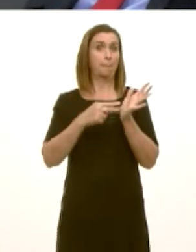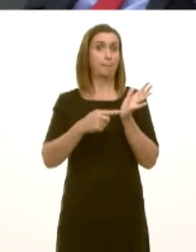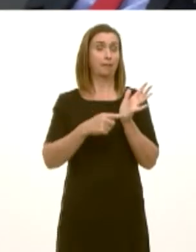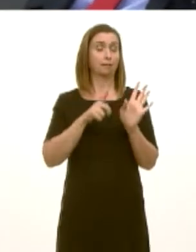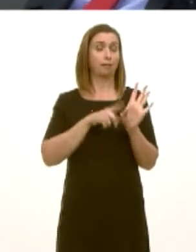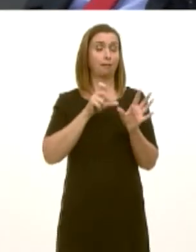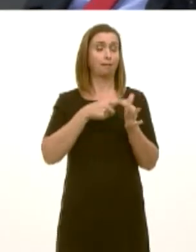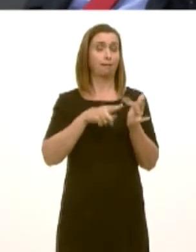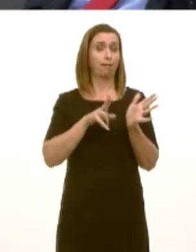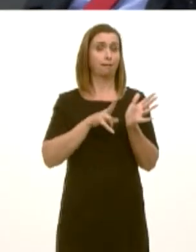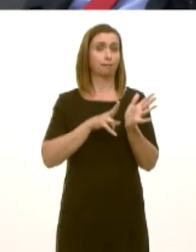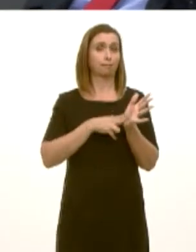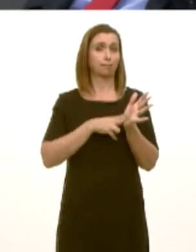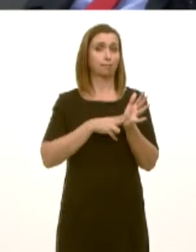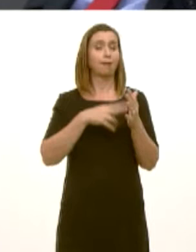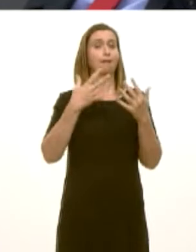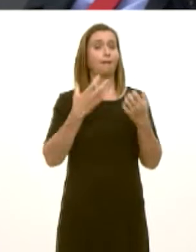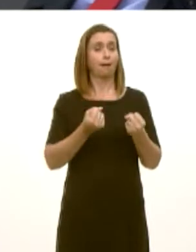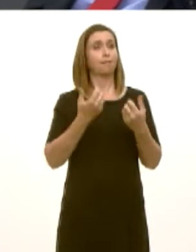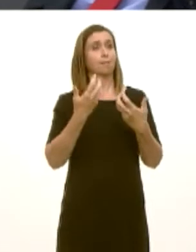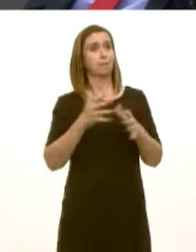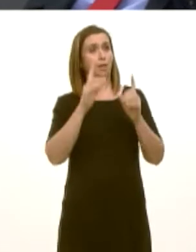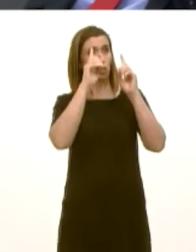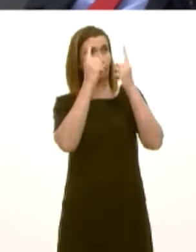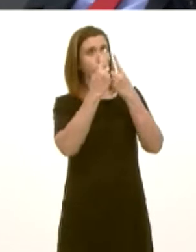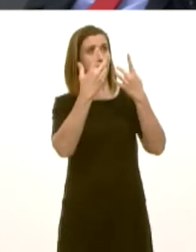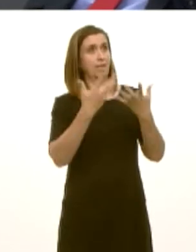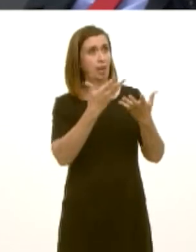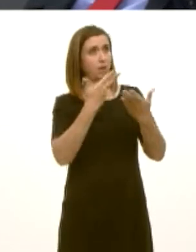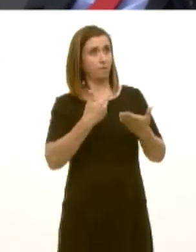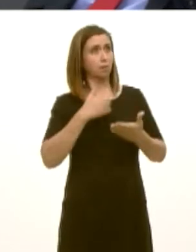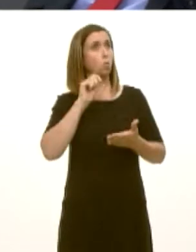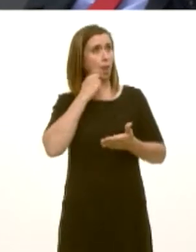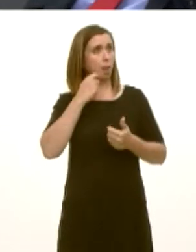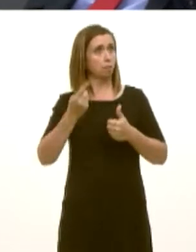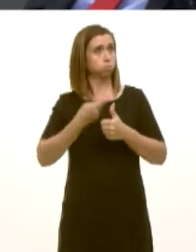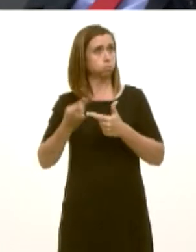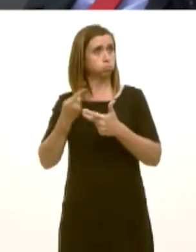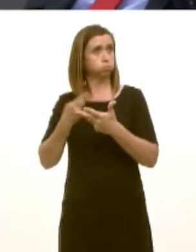the assurance and timetable now provided by the university, as you and I requested last week.